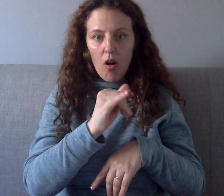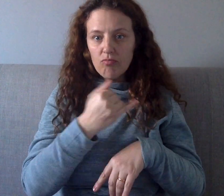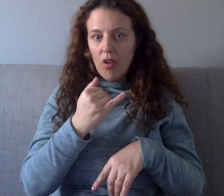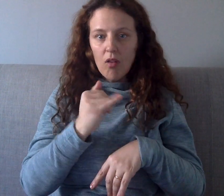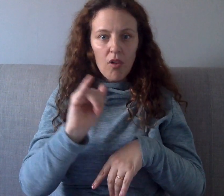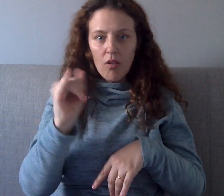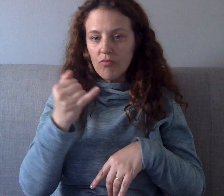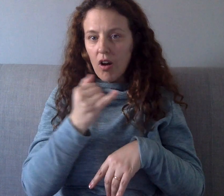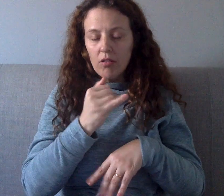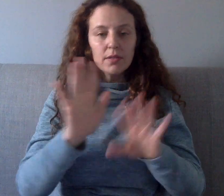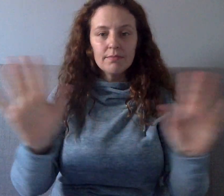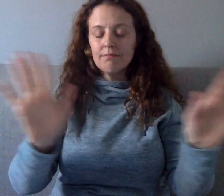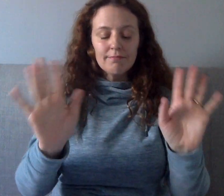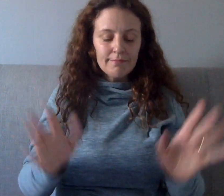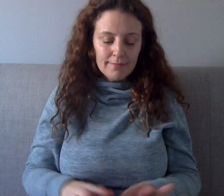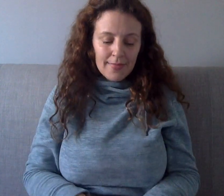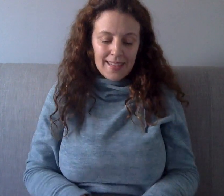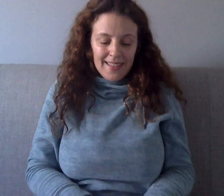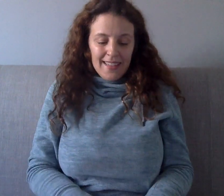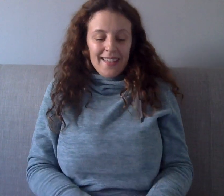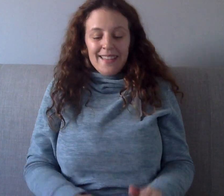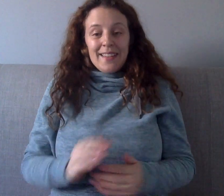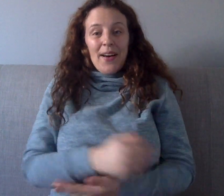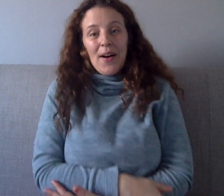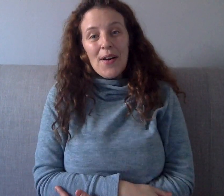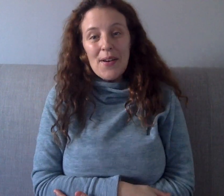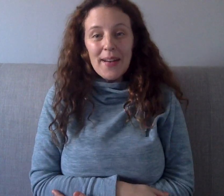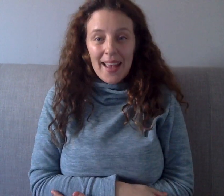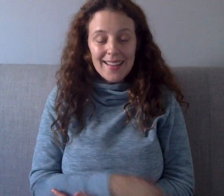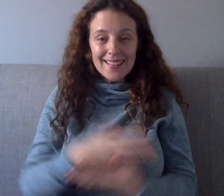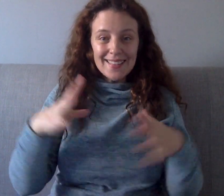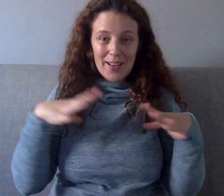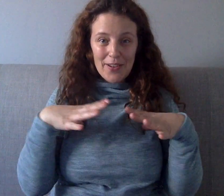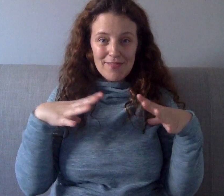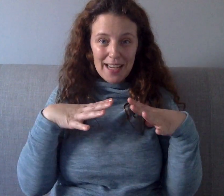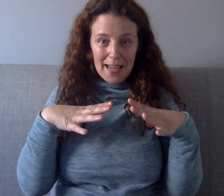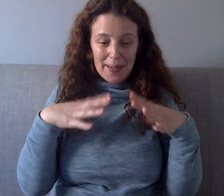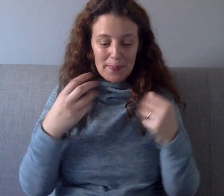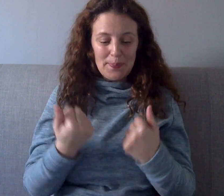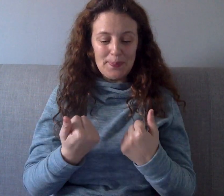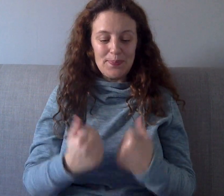So mine or your signs are not necessarily wrong, its because we our from different areas. Okay ready.